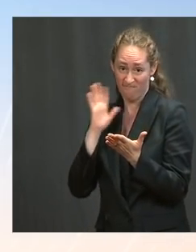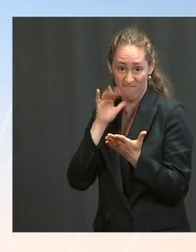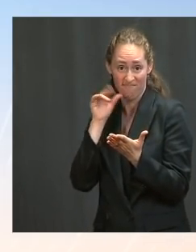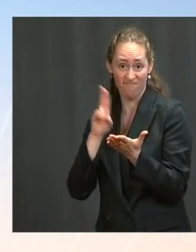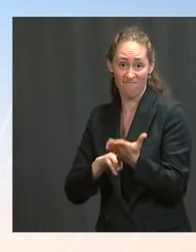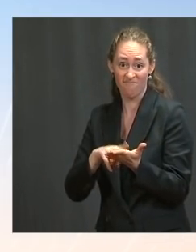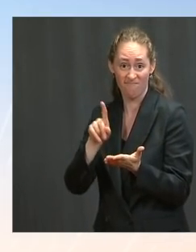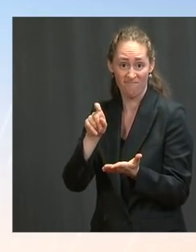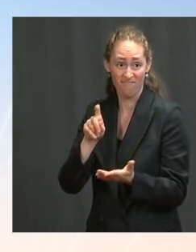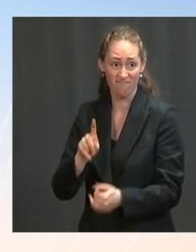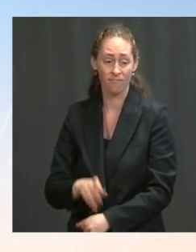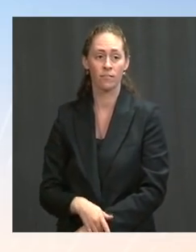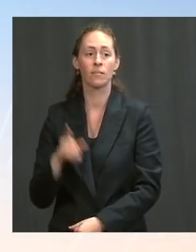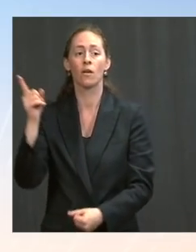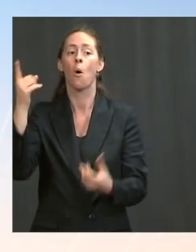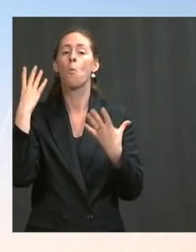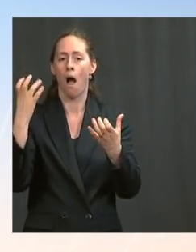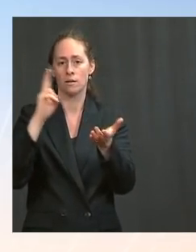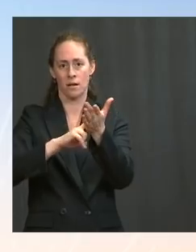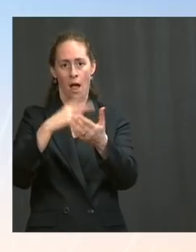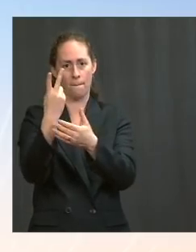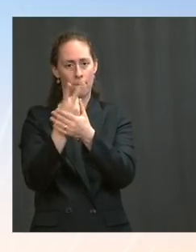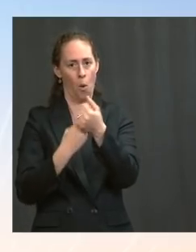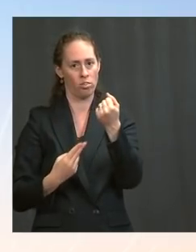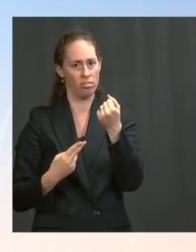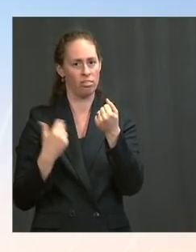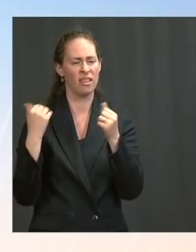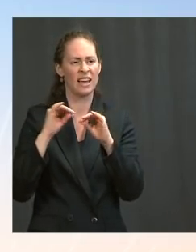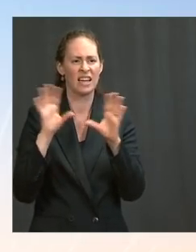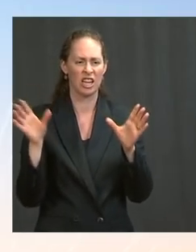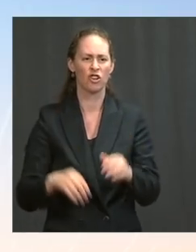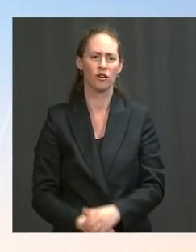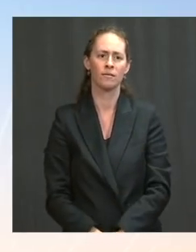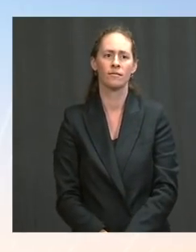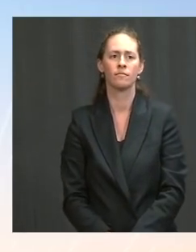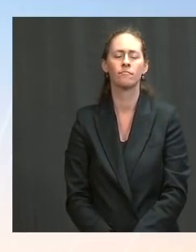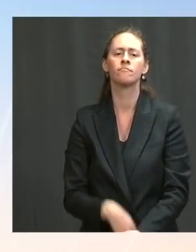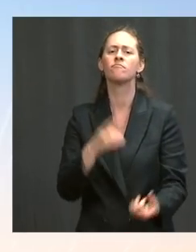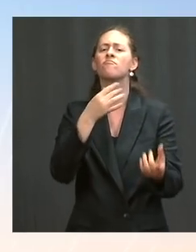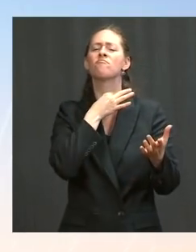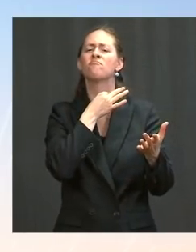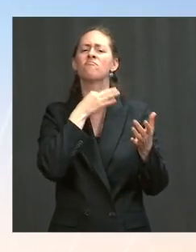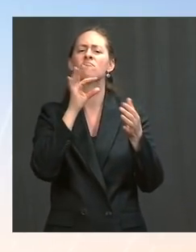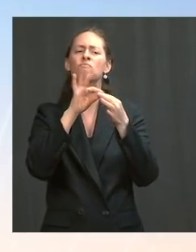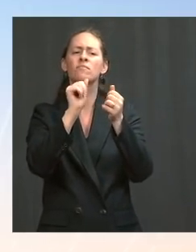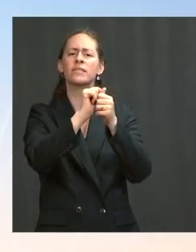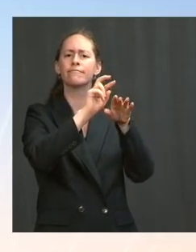The Press: One more question. On the airstrikes, if the United States feels the need to keep hitting these Iran-backed militia groups,